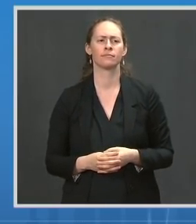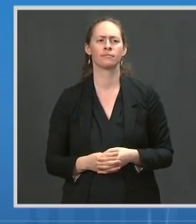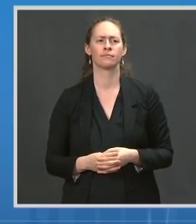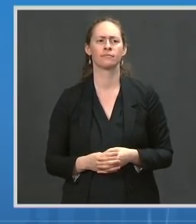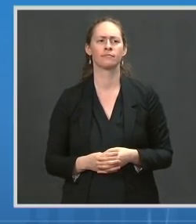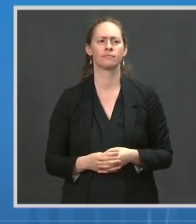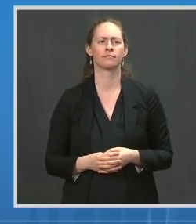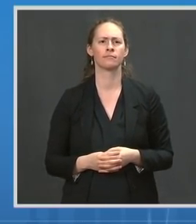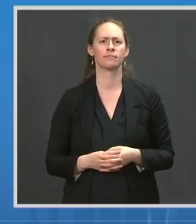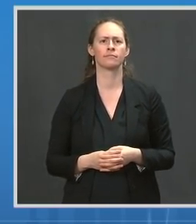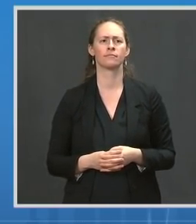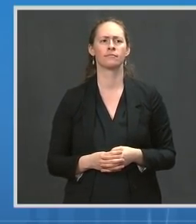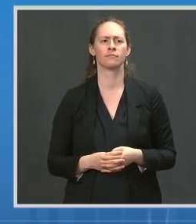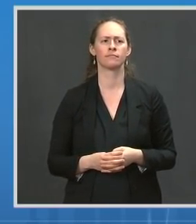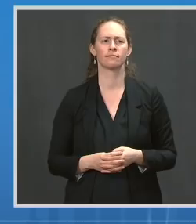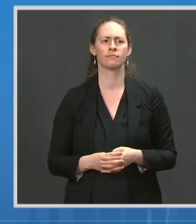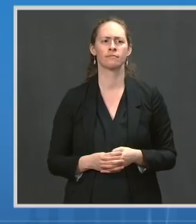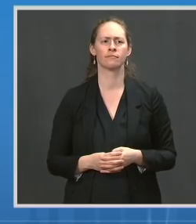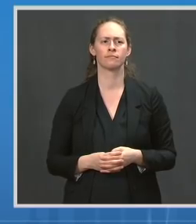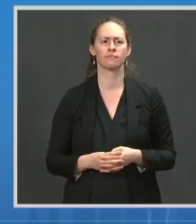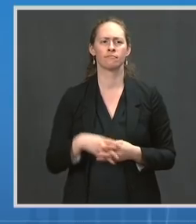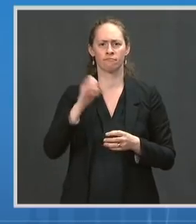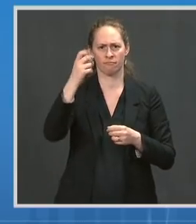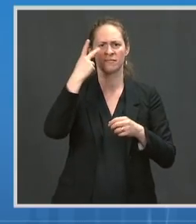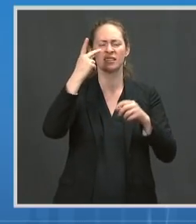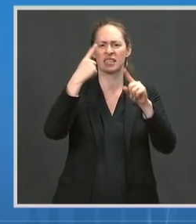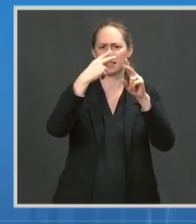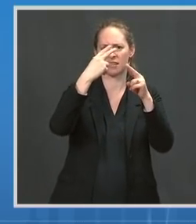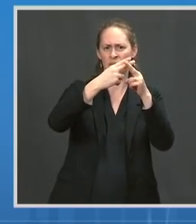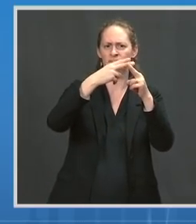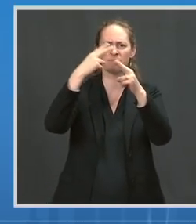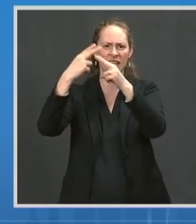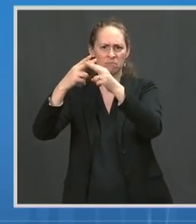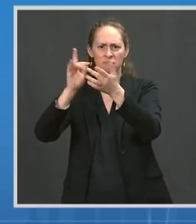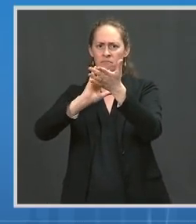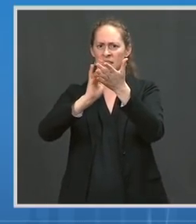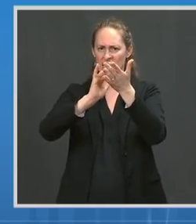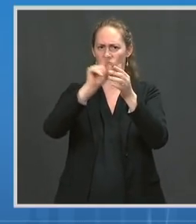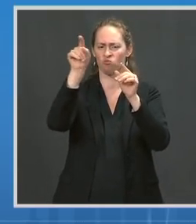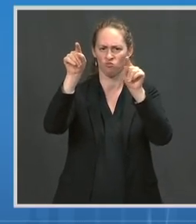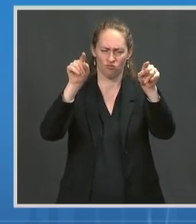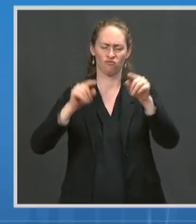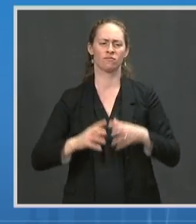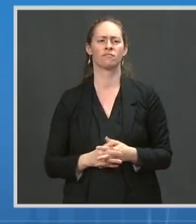Number two, the treatment should be started as soon as possible after a positive result